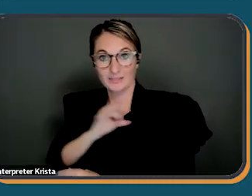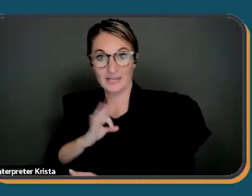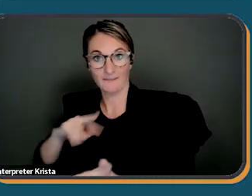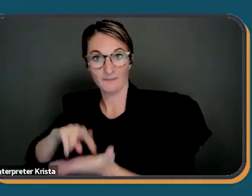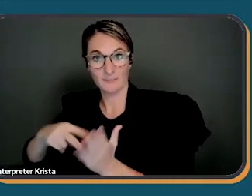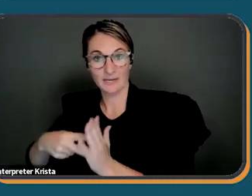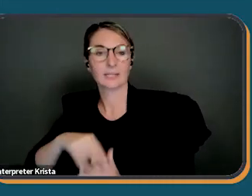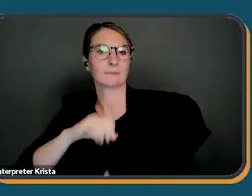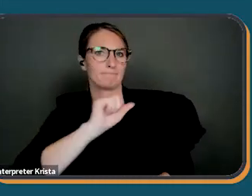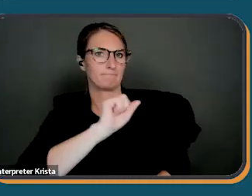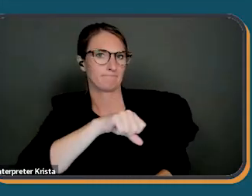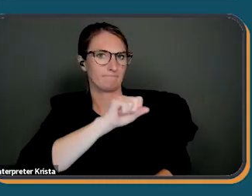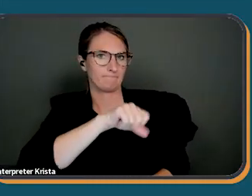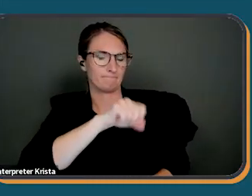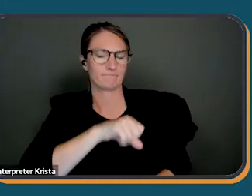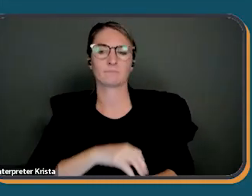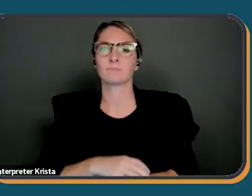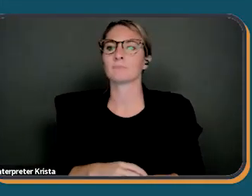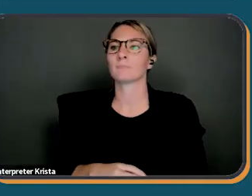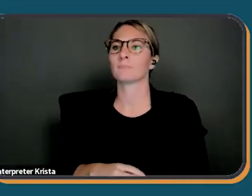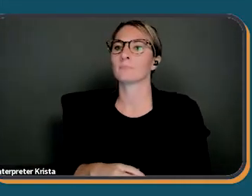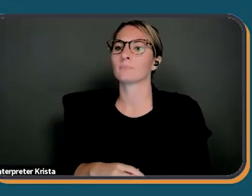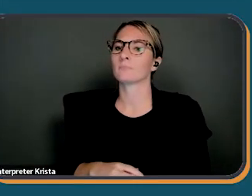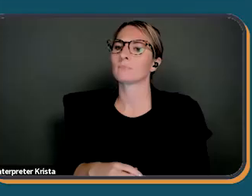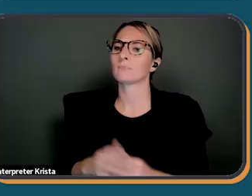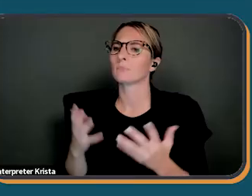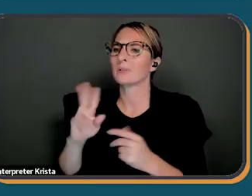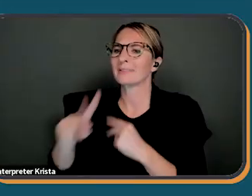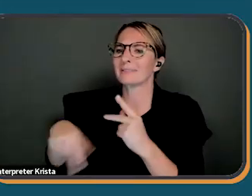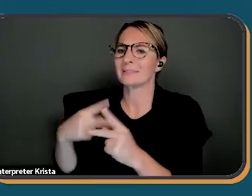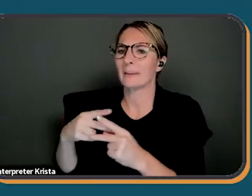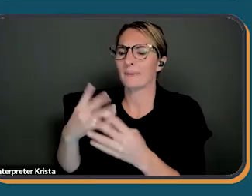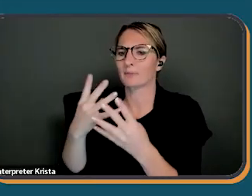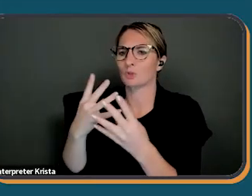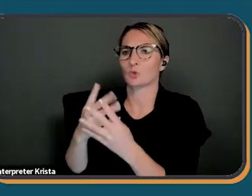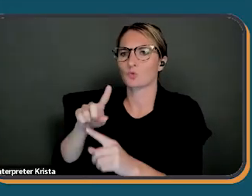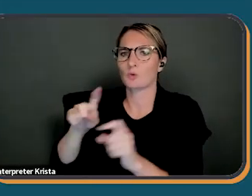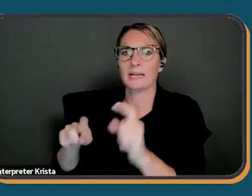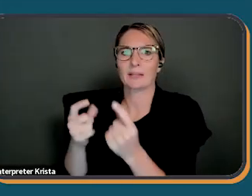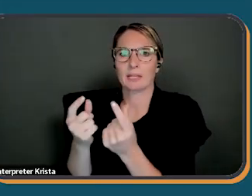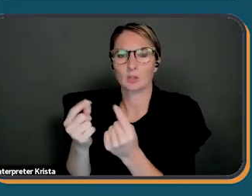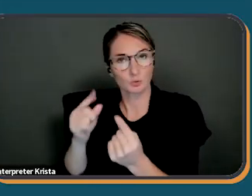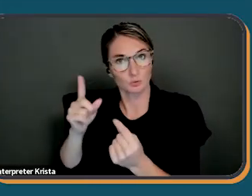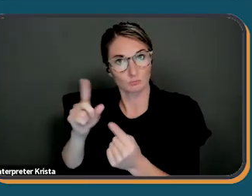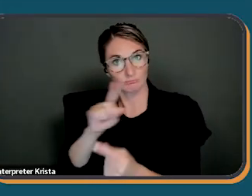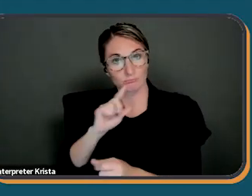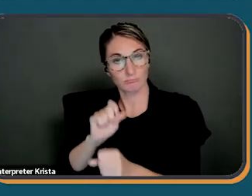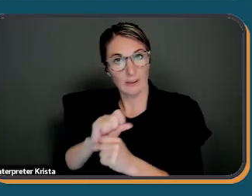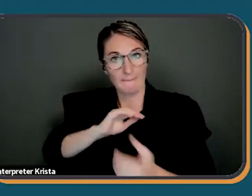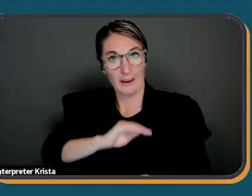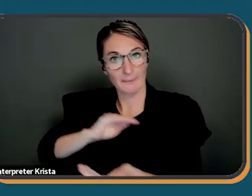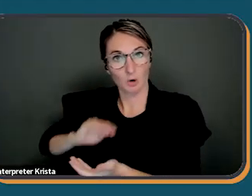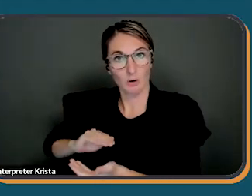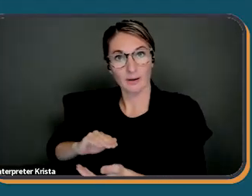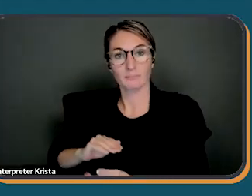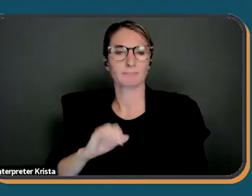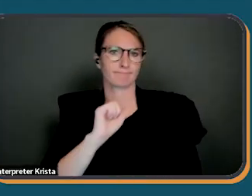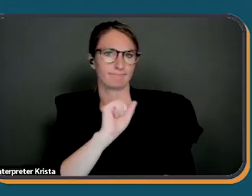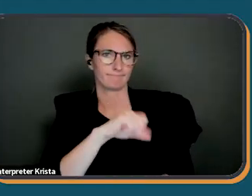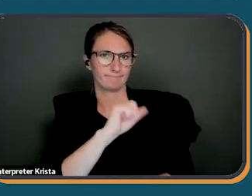Brooke Cruz: And what kind of screening did they do that first time? Was it a mammogram? Latisha Brown: Yes.